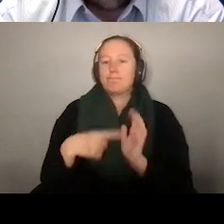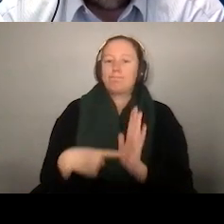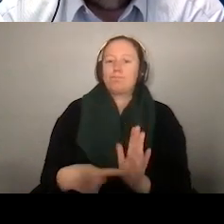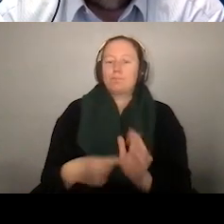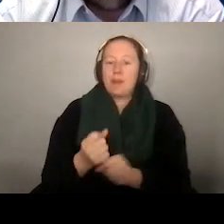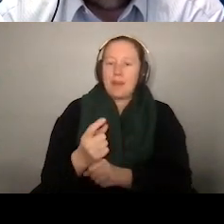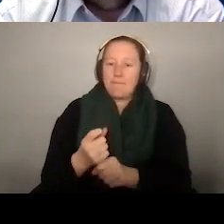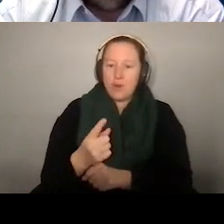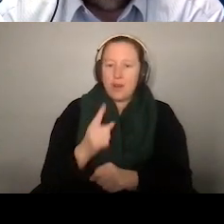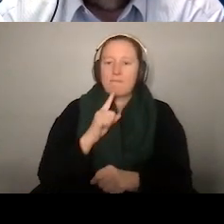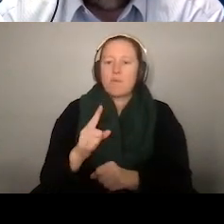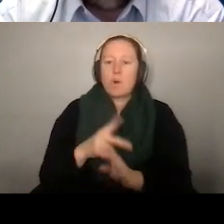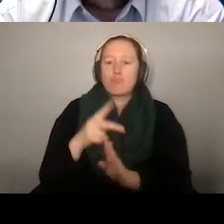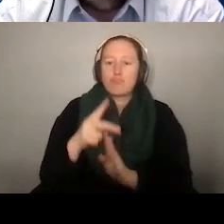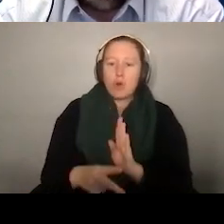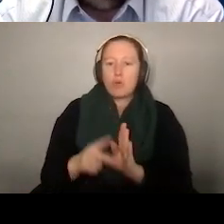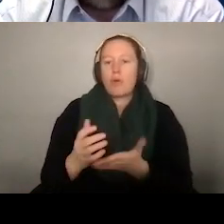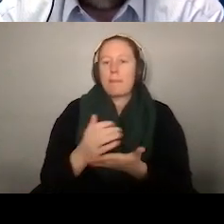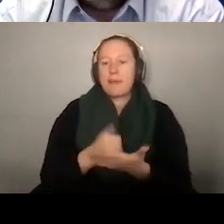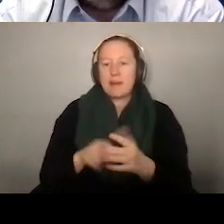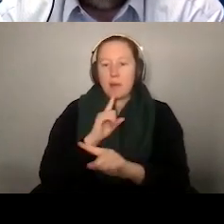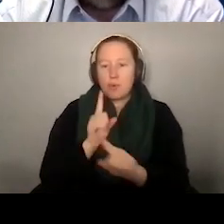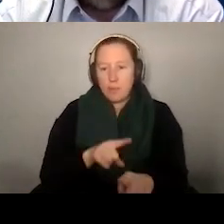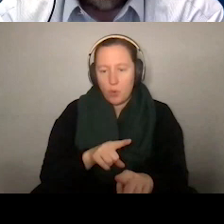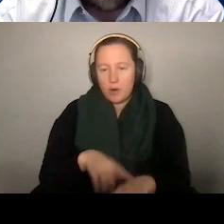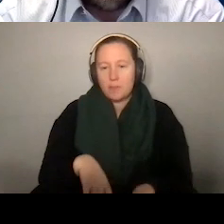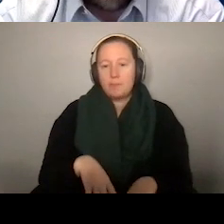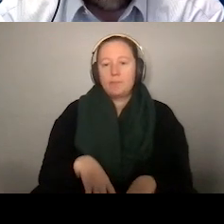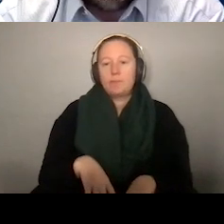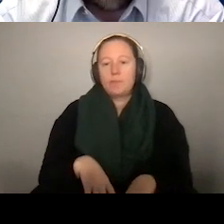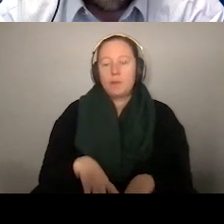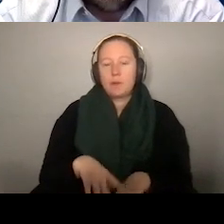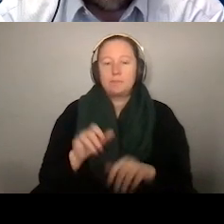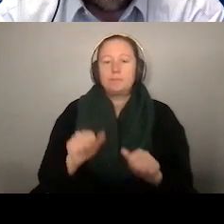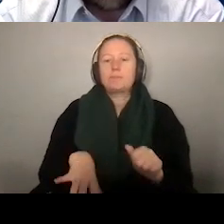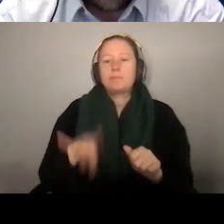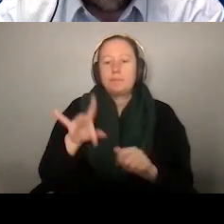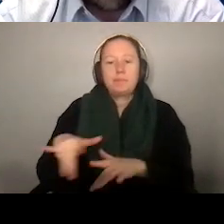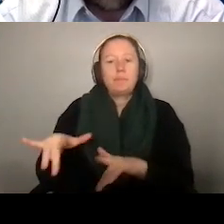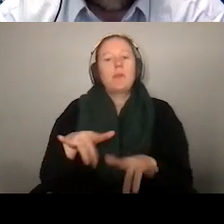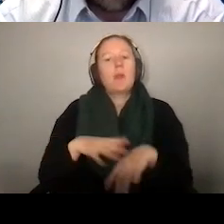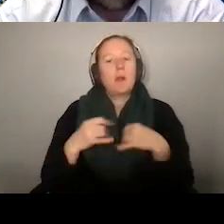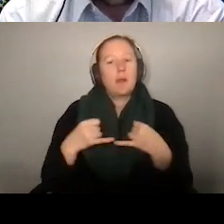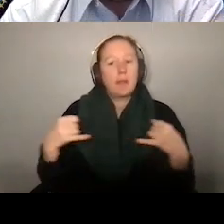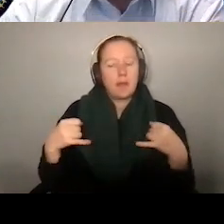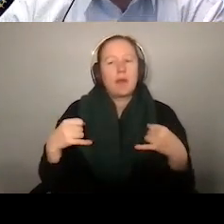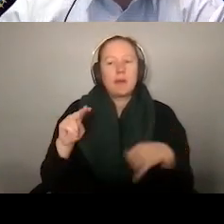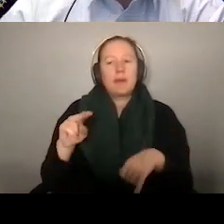program income reporting and the recording of our most recent webinar can be found on our website here via this link.